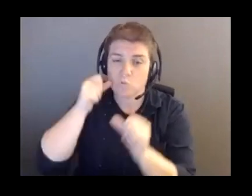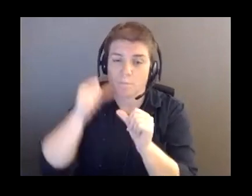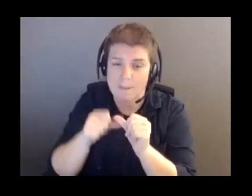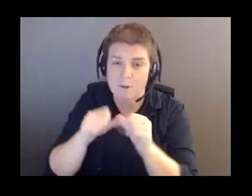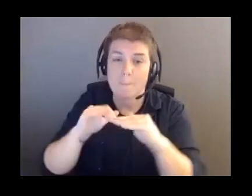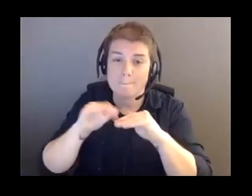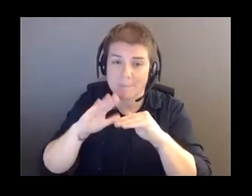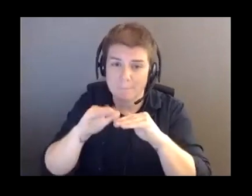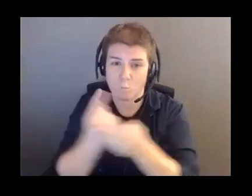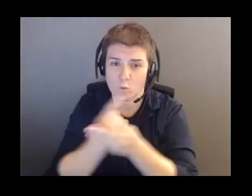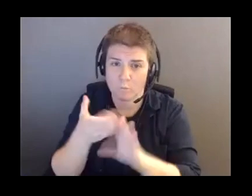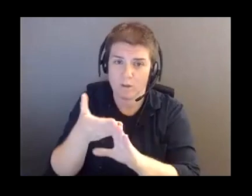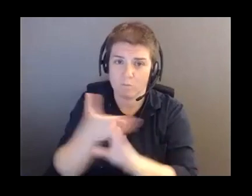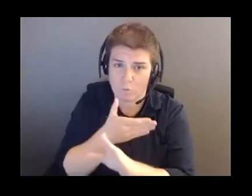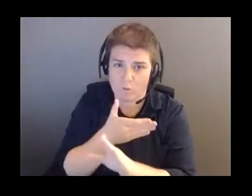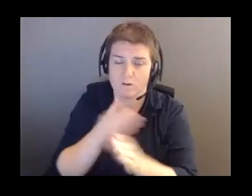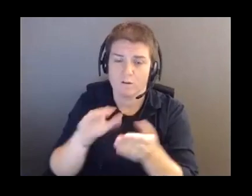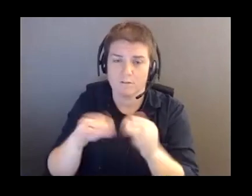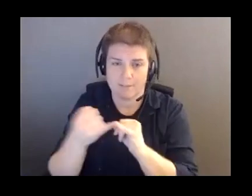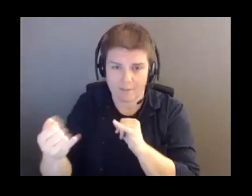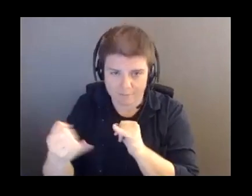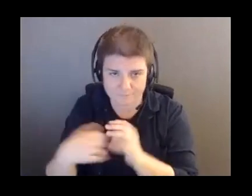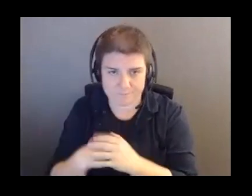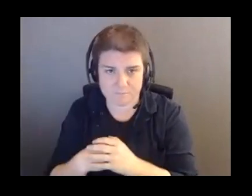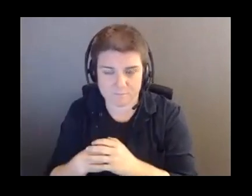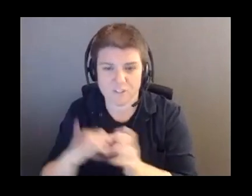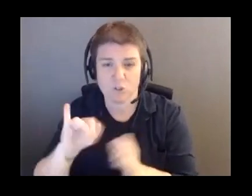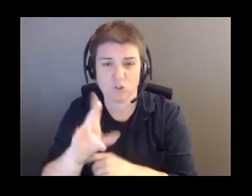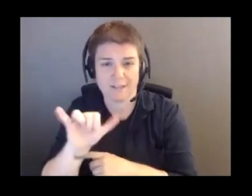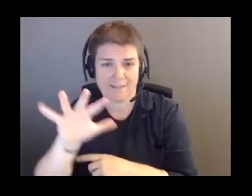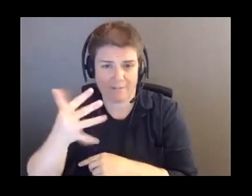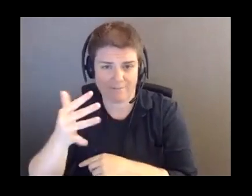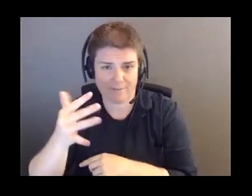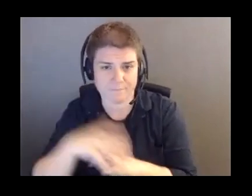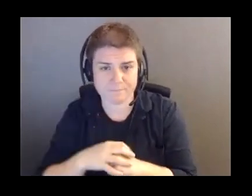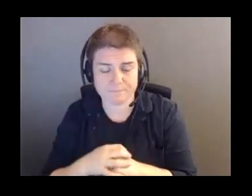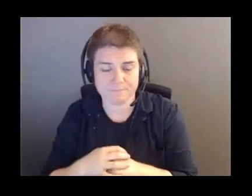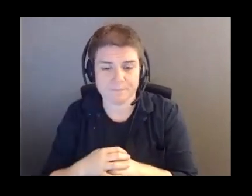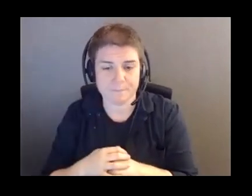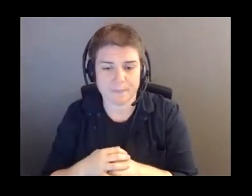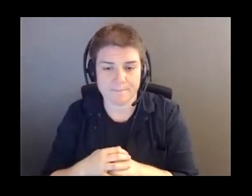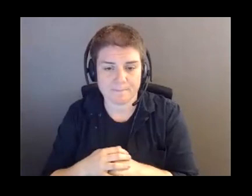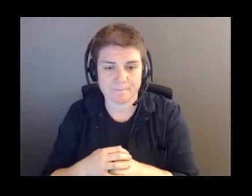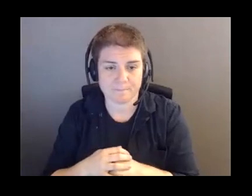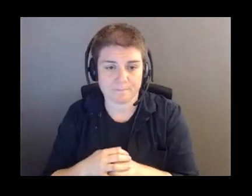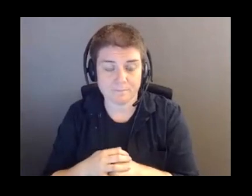before the program deadline, so that's July 5. It's really helpful if you ask specific